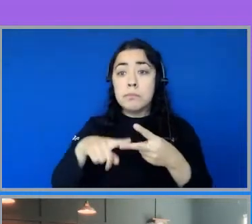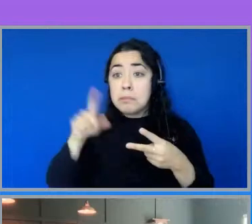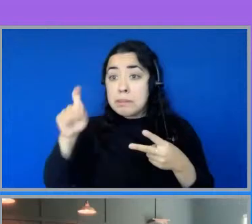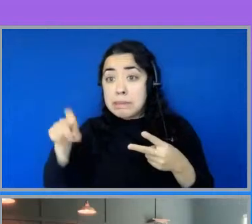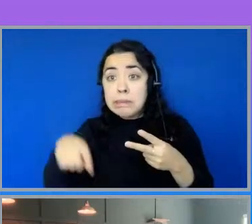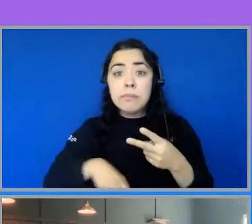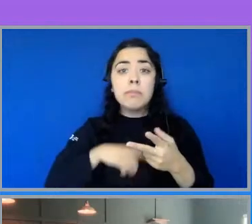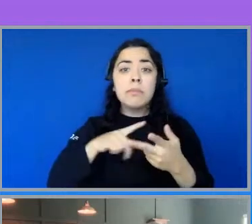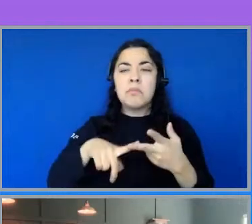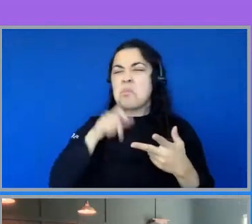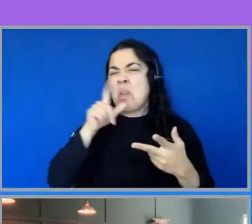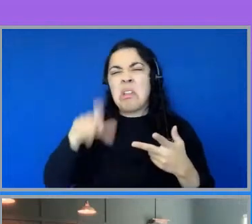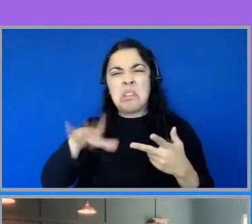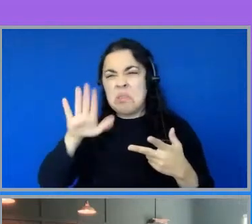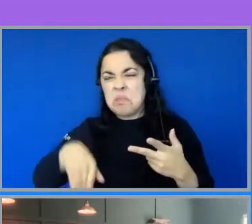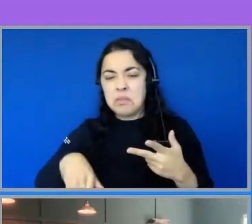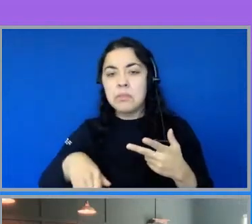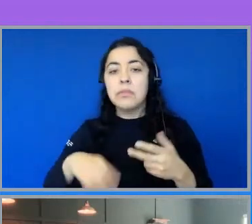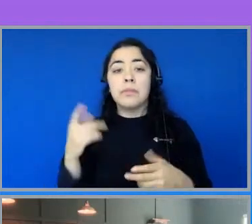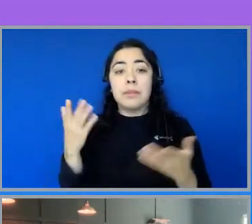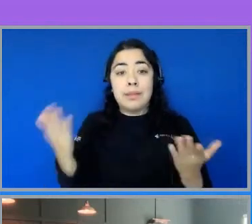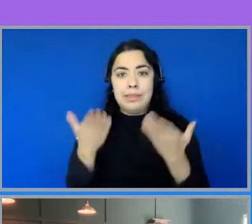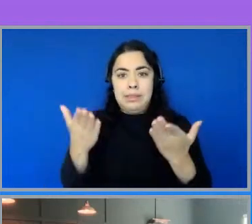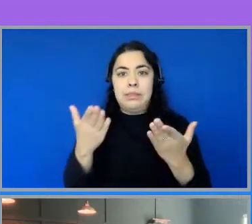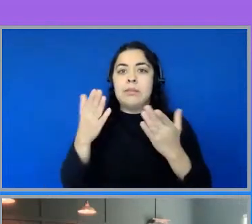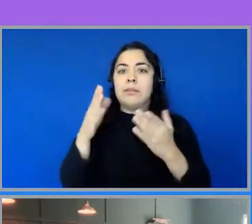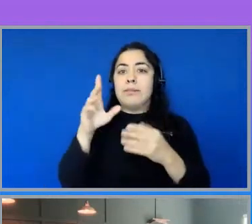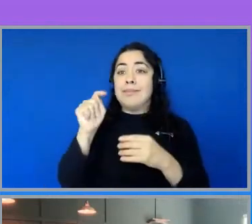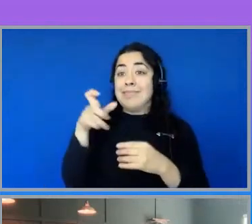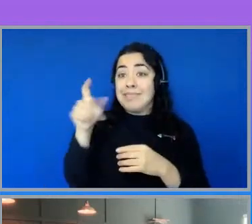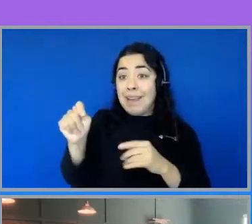not needed? I would say because we have this text label that